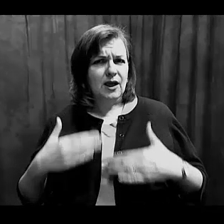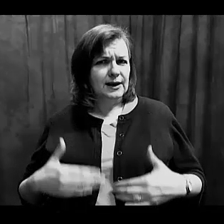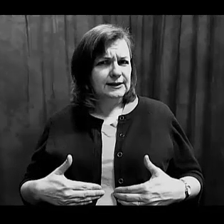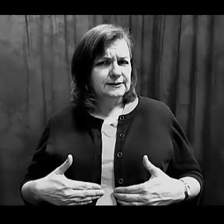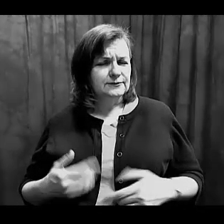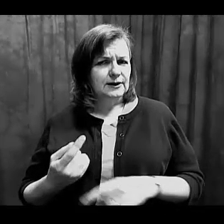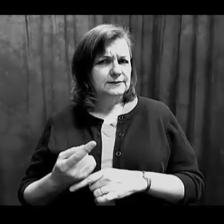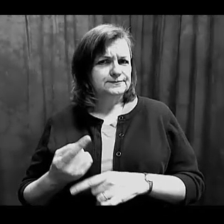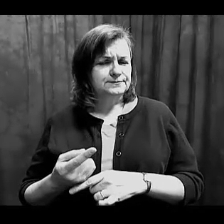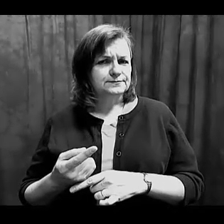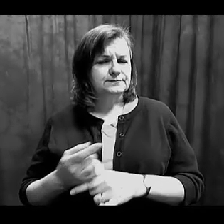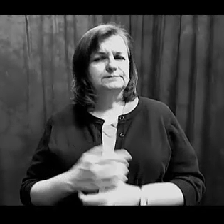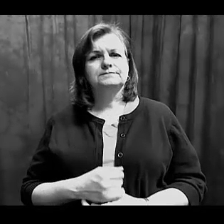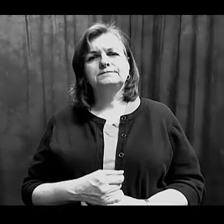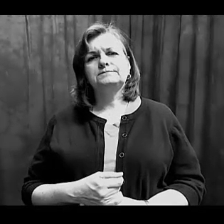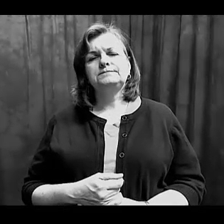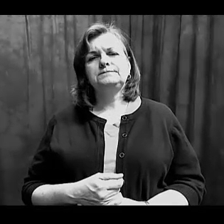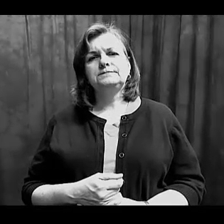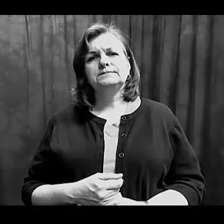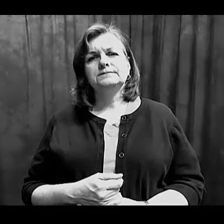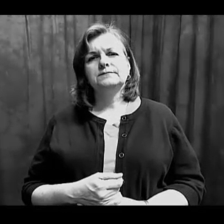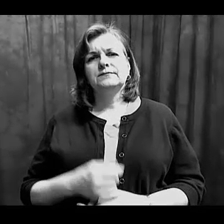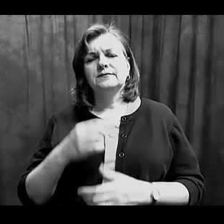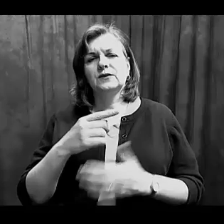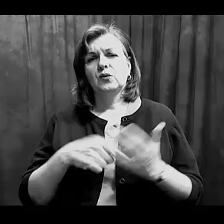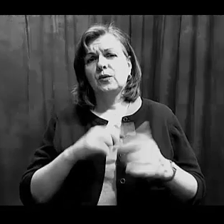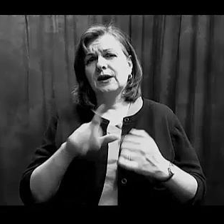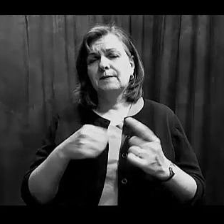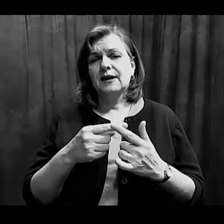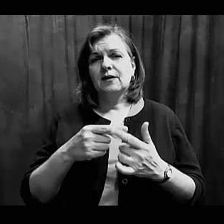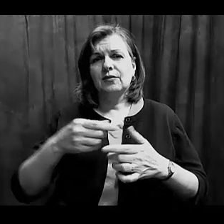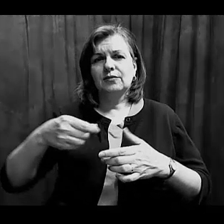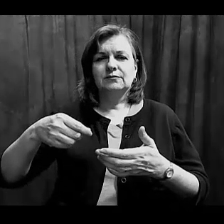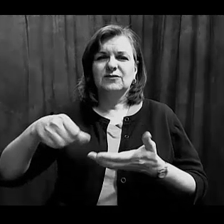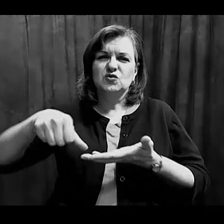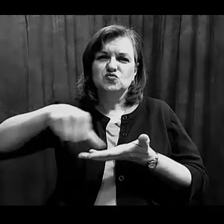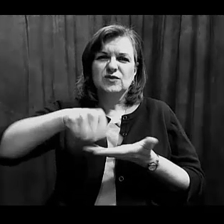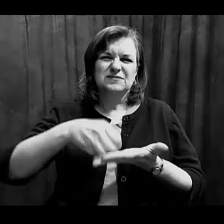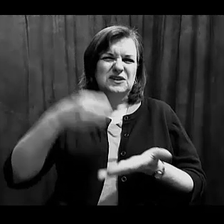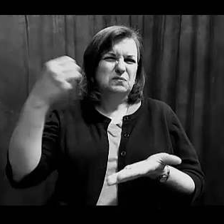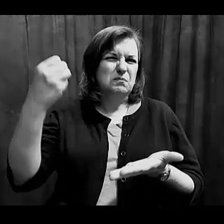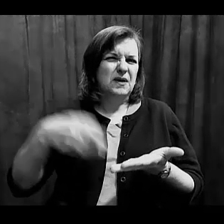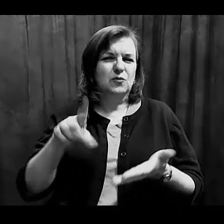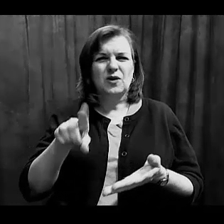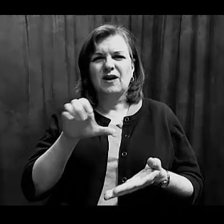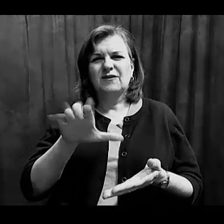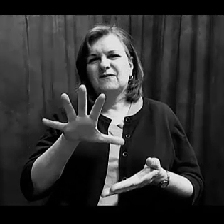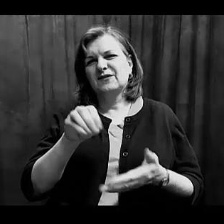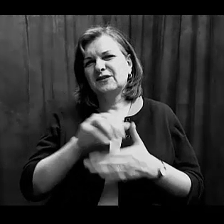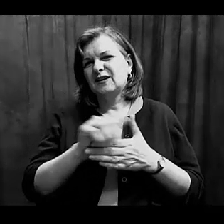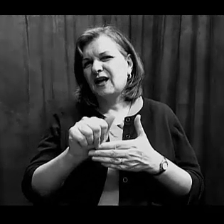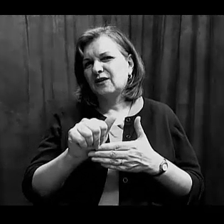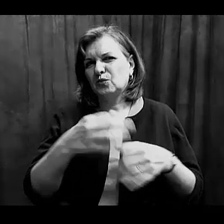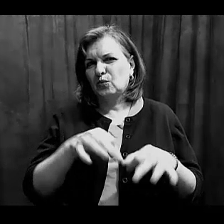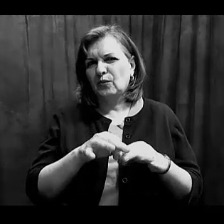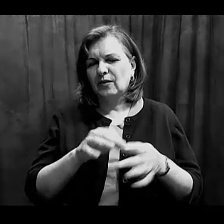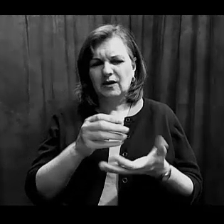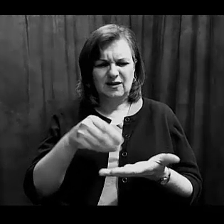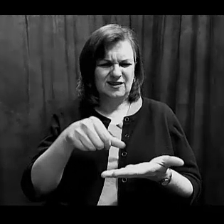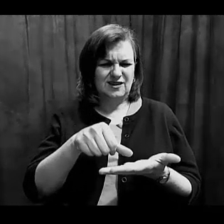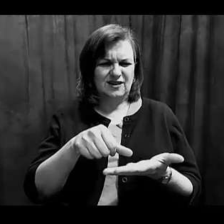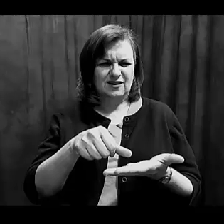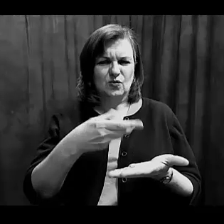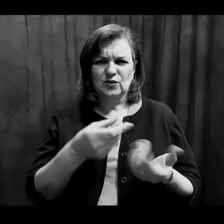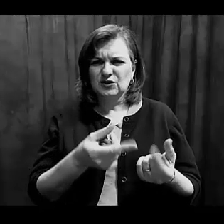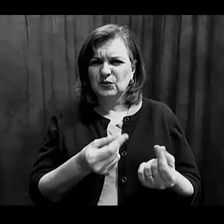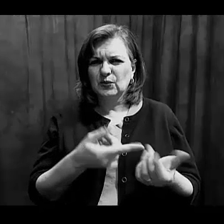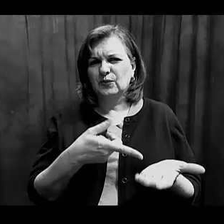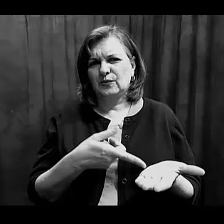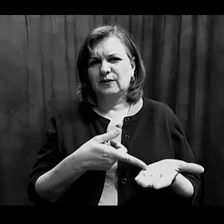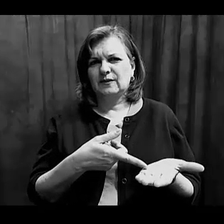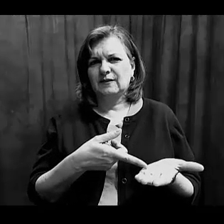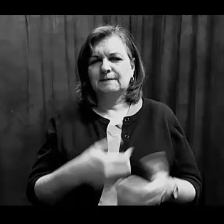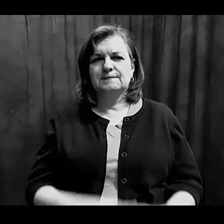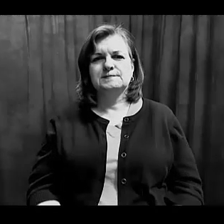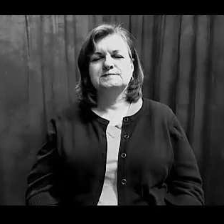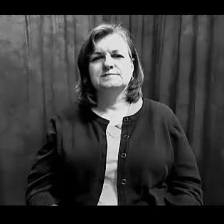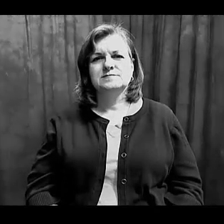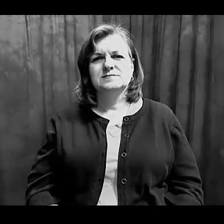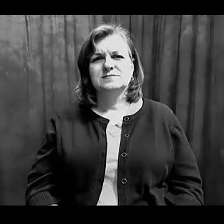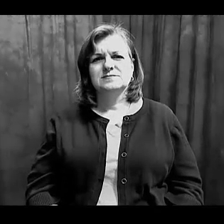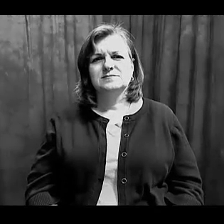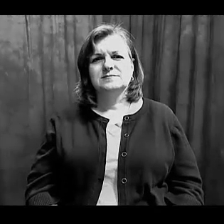inside your body -- what about those $150 beauty creams